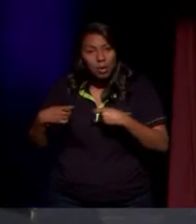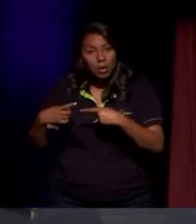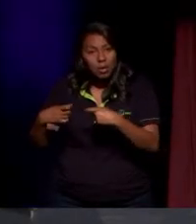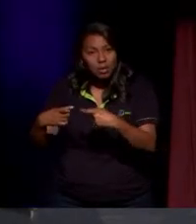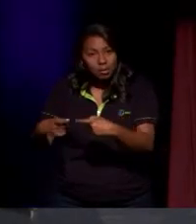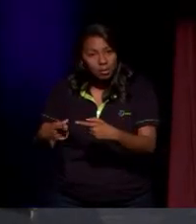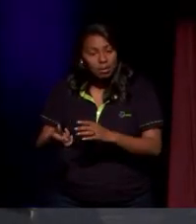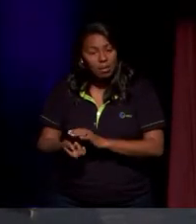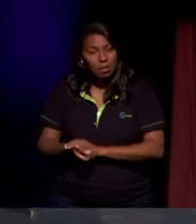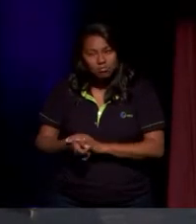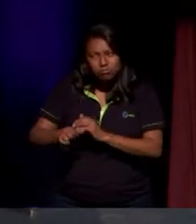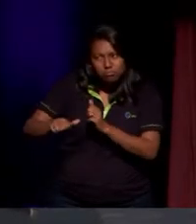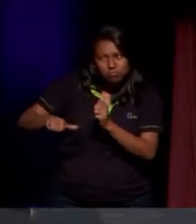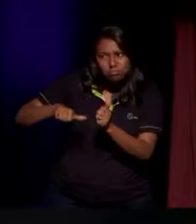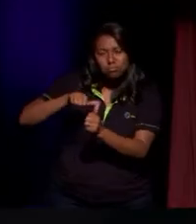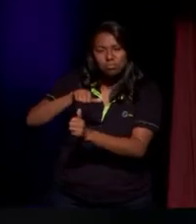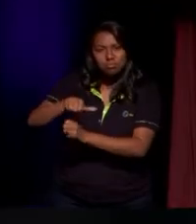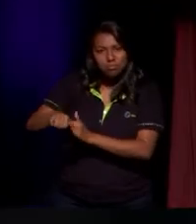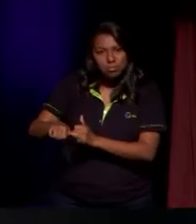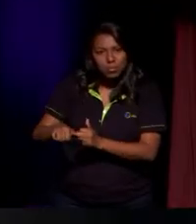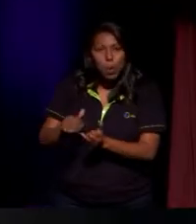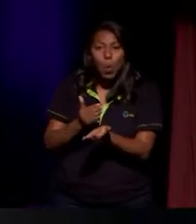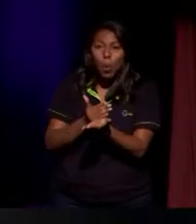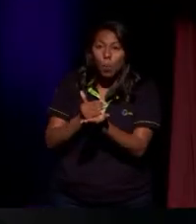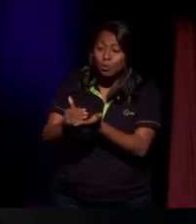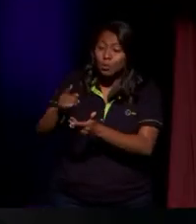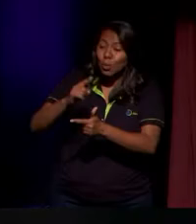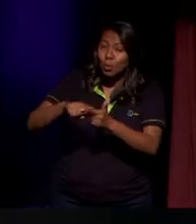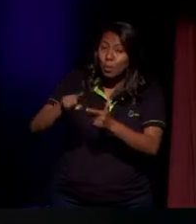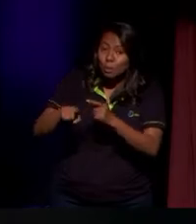initiated by a problem with the Palestinians,